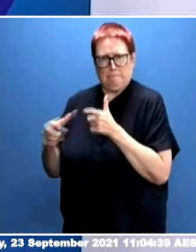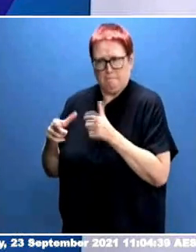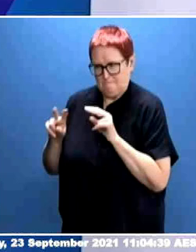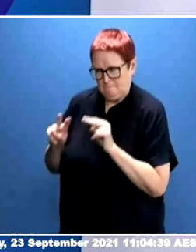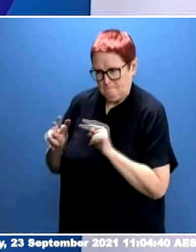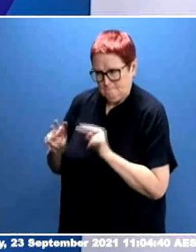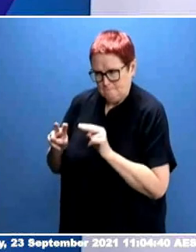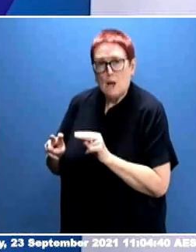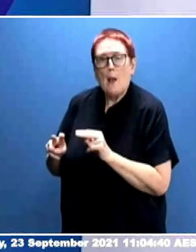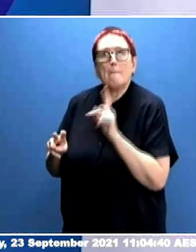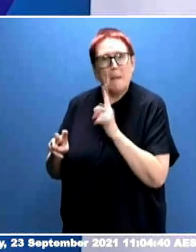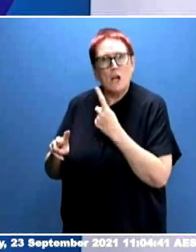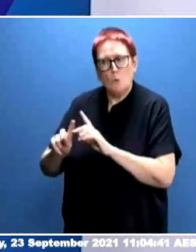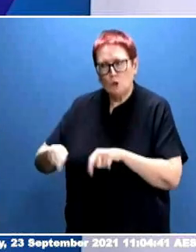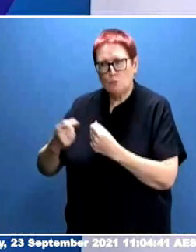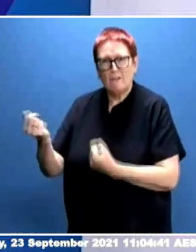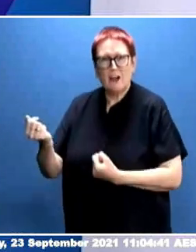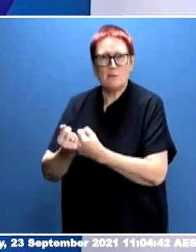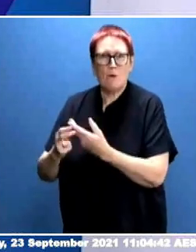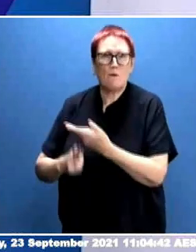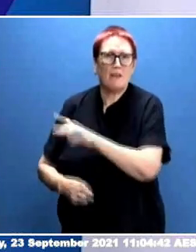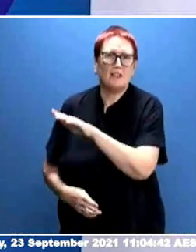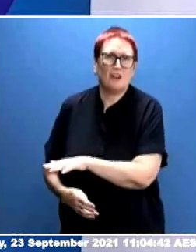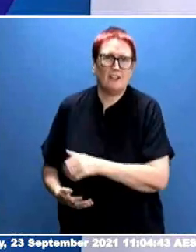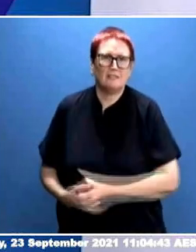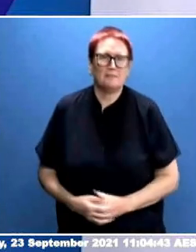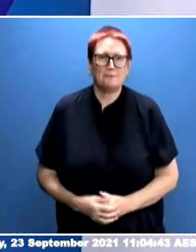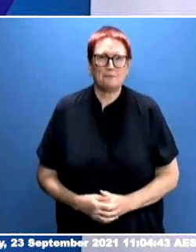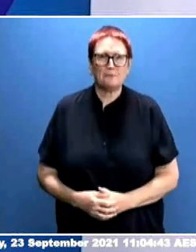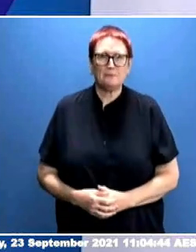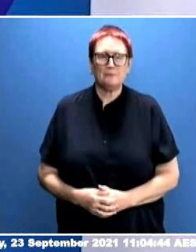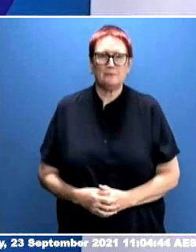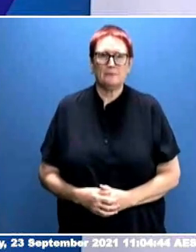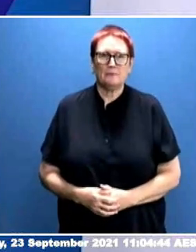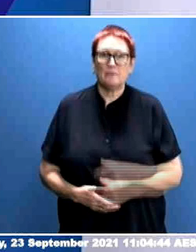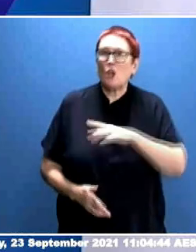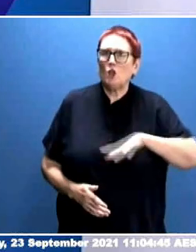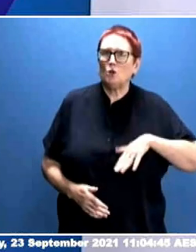that the child needs in order to avoid the continuing effects